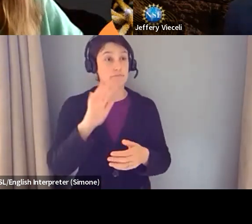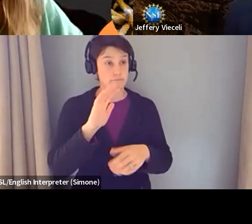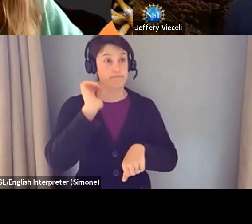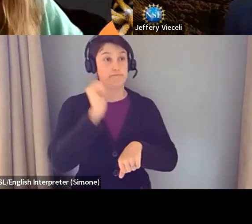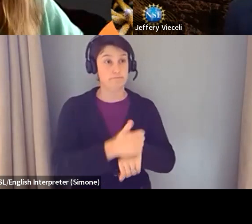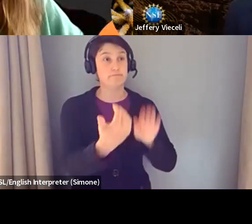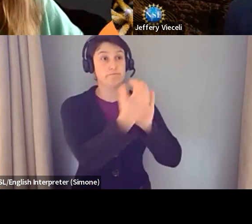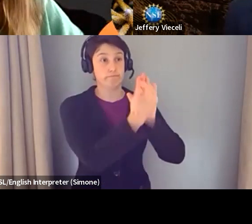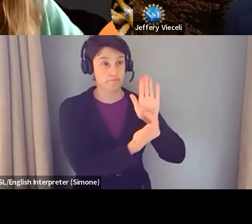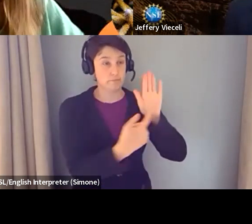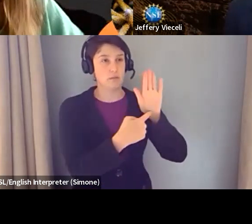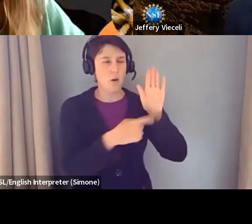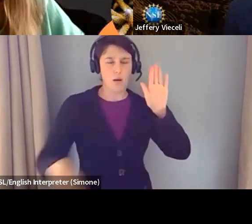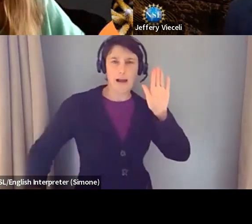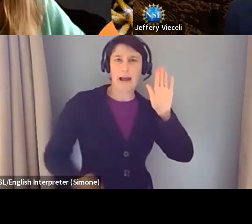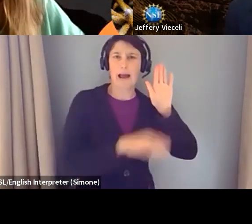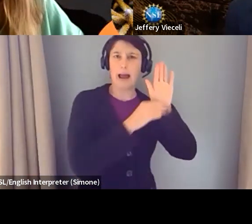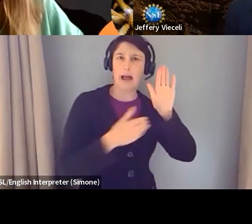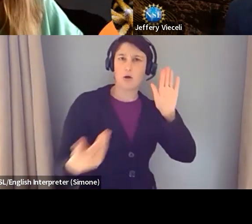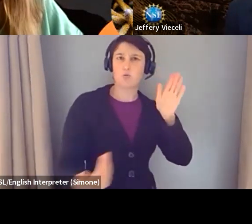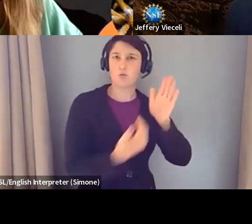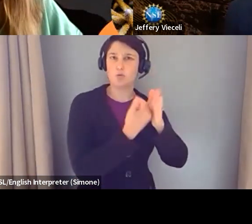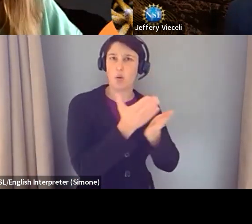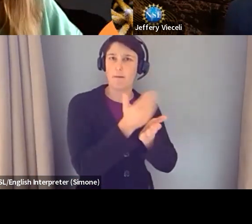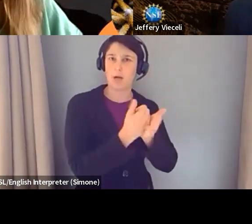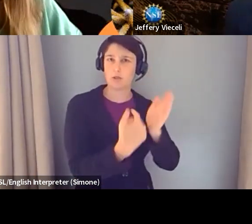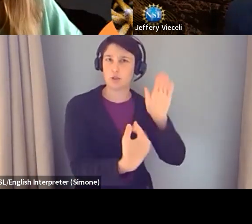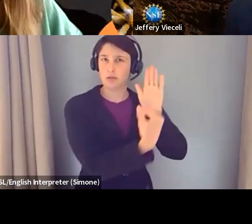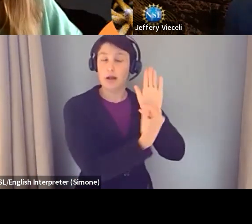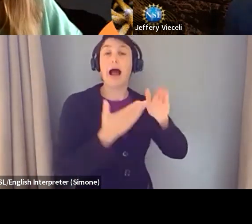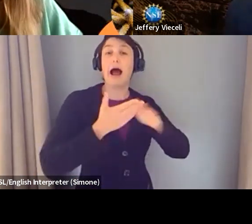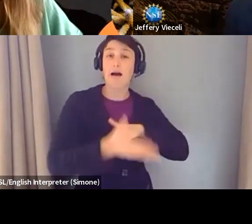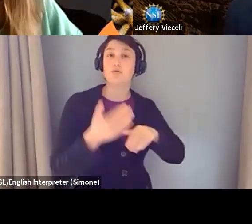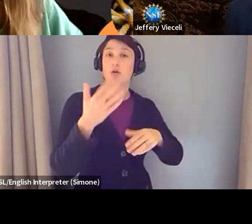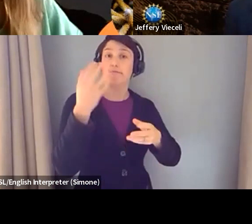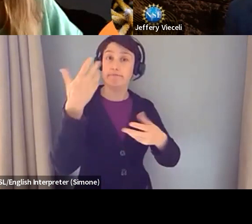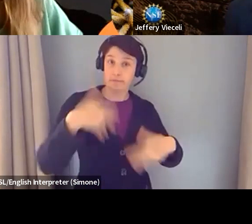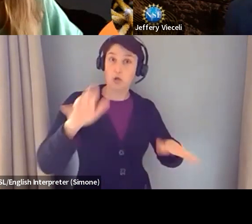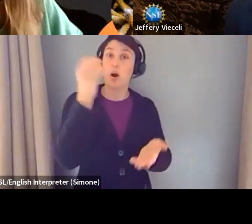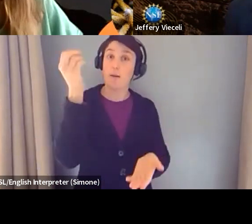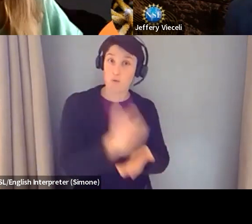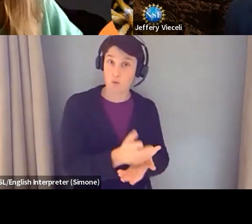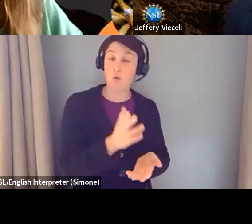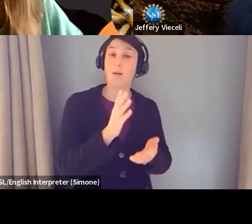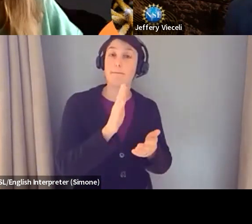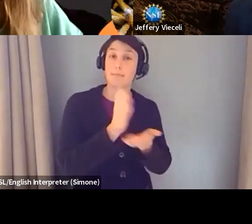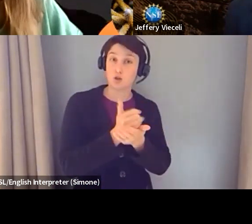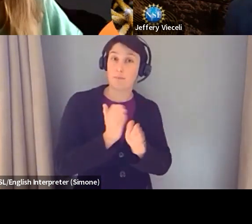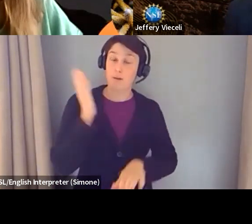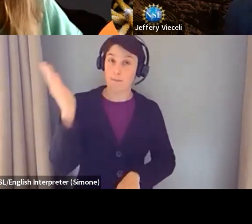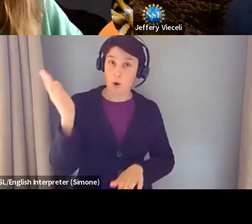but that line item was not in the original proposal, can they rebudget to a new line item